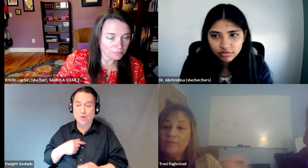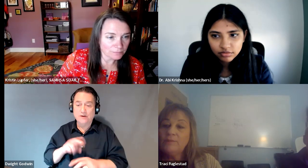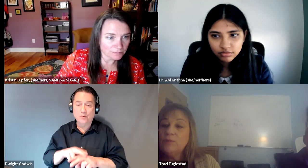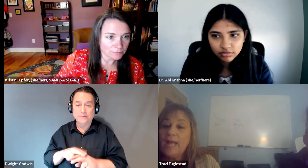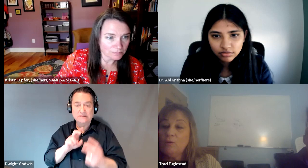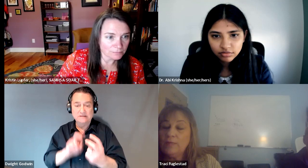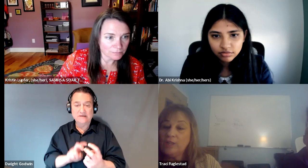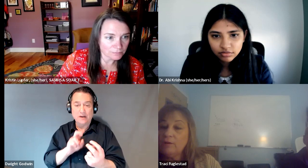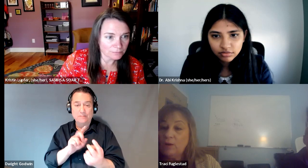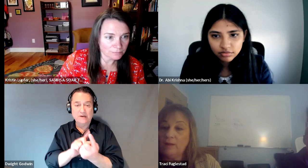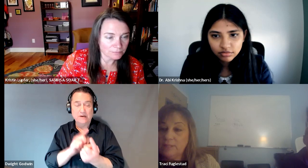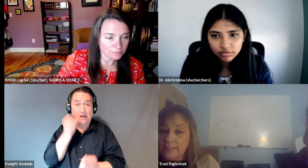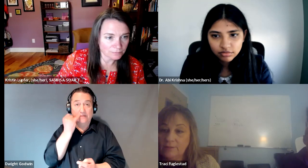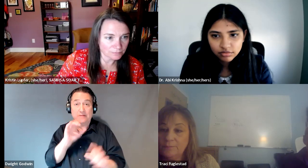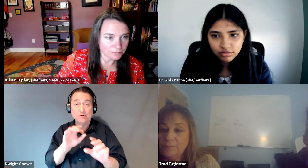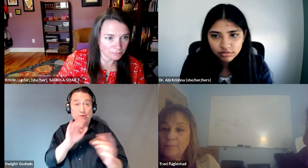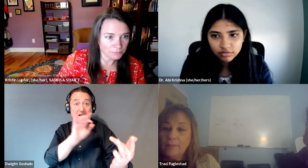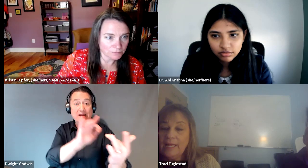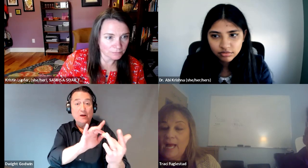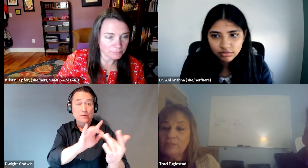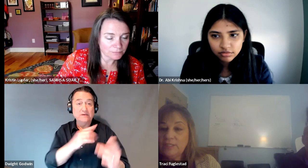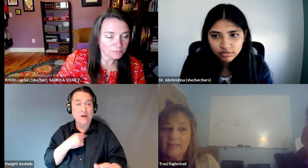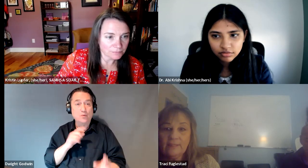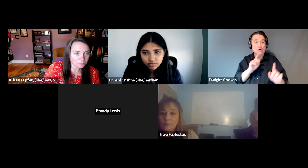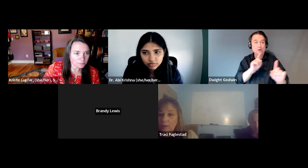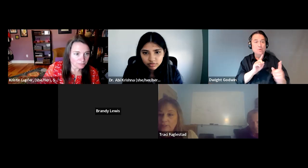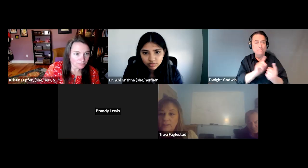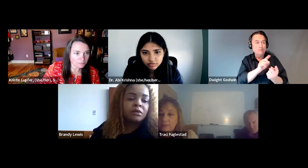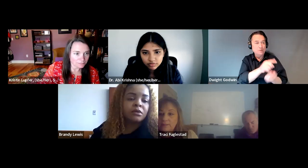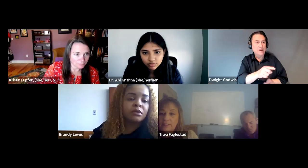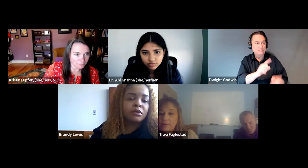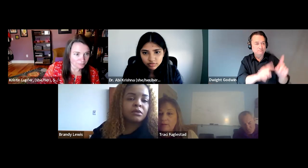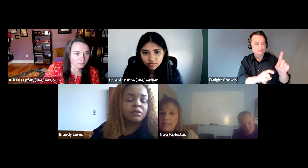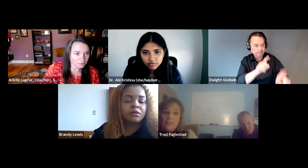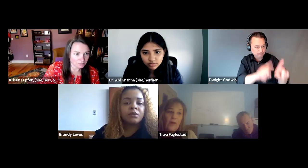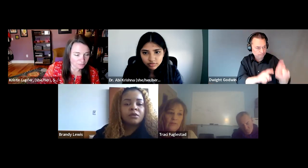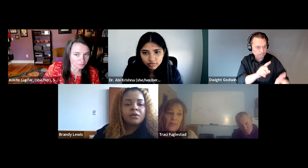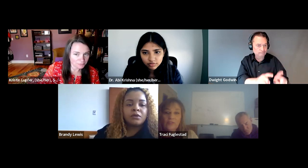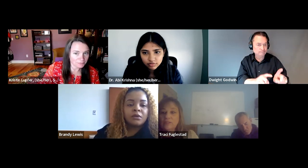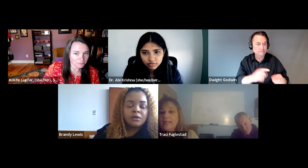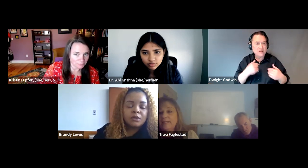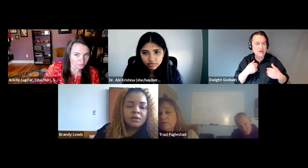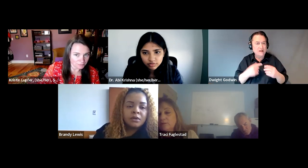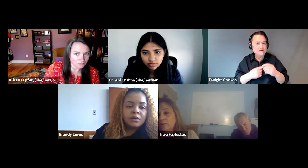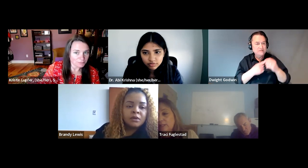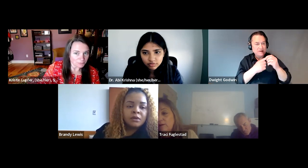if I'm doing Outreach, I'll go out to them and kind of just ask them questions and, you know, like did you have special ed or, you know,